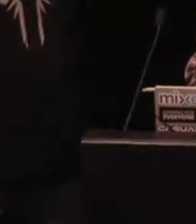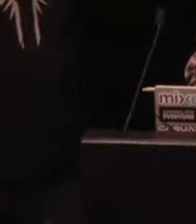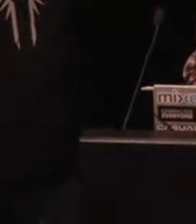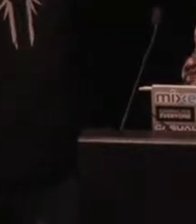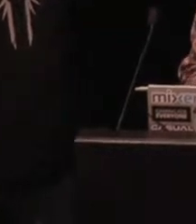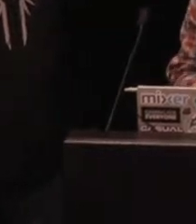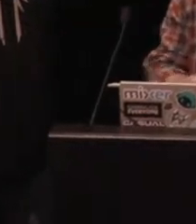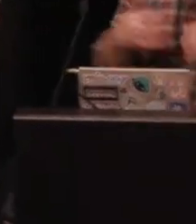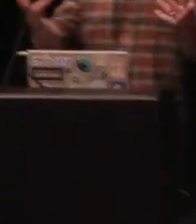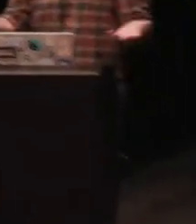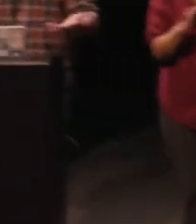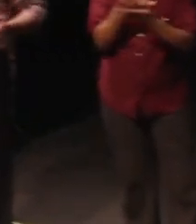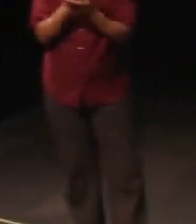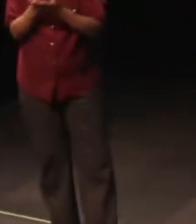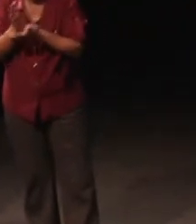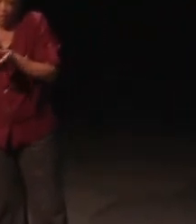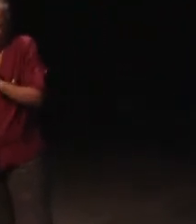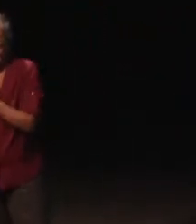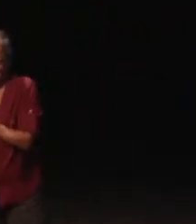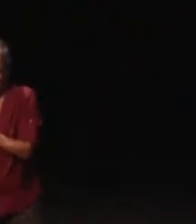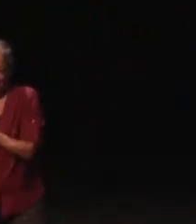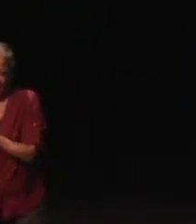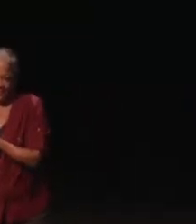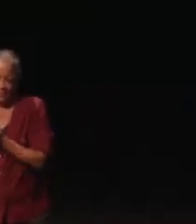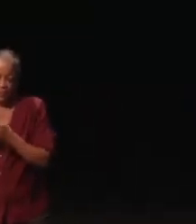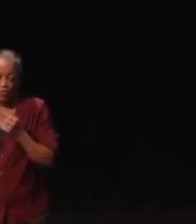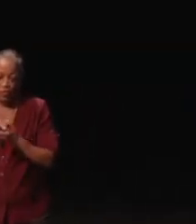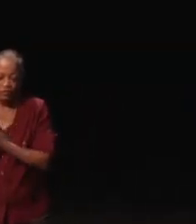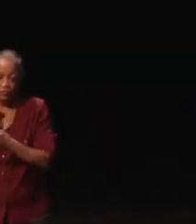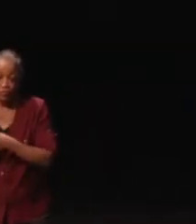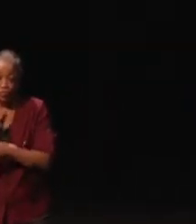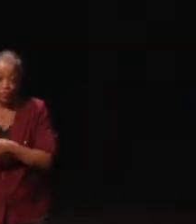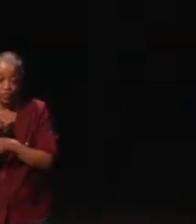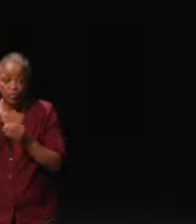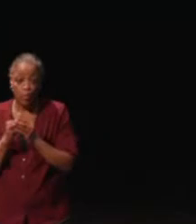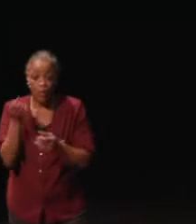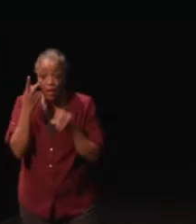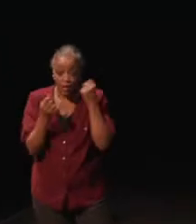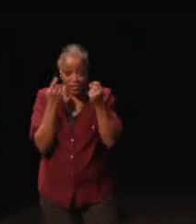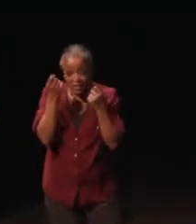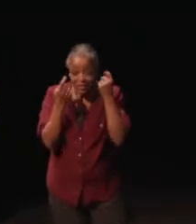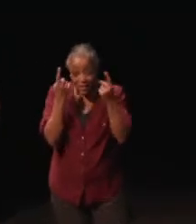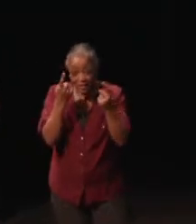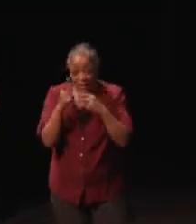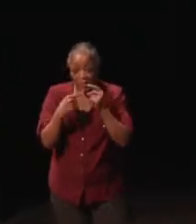which certain parts of the team could use a little more understanding of accessibility